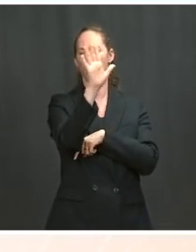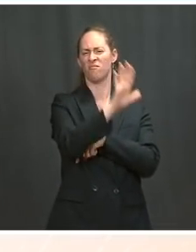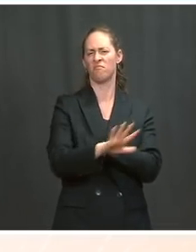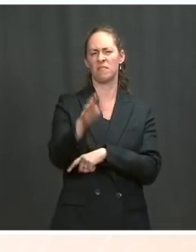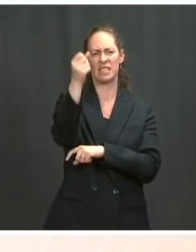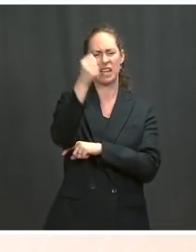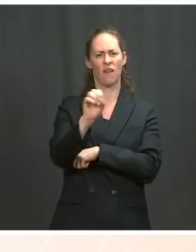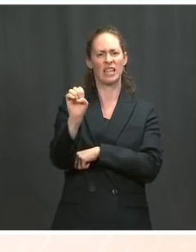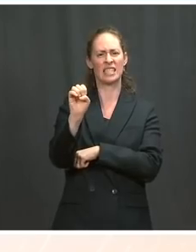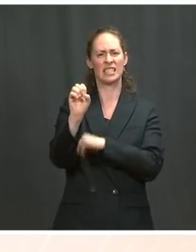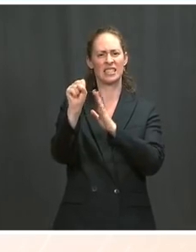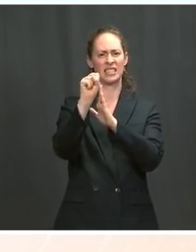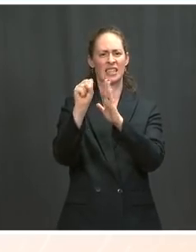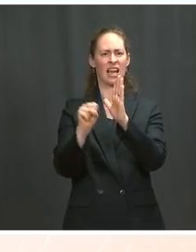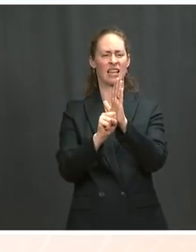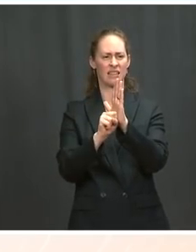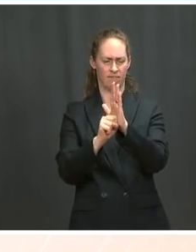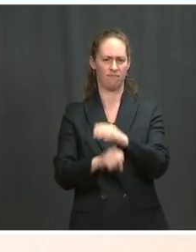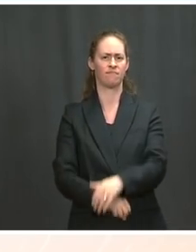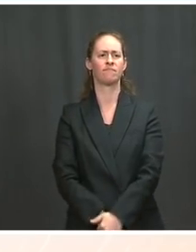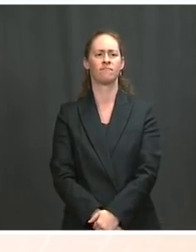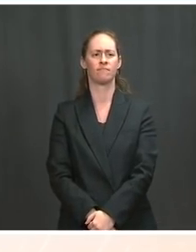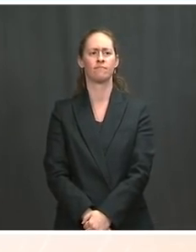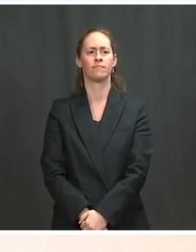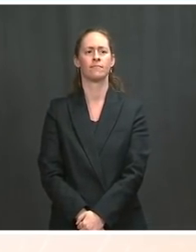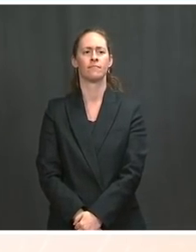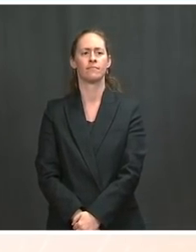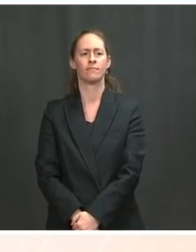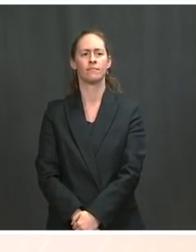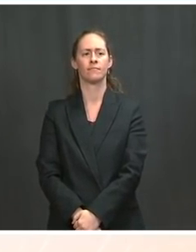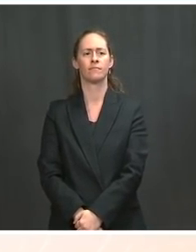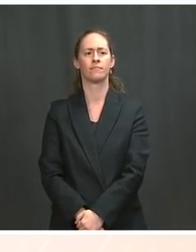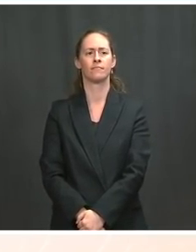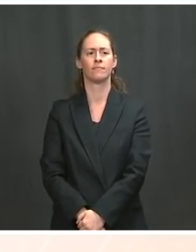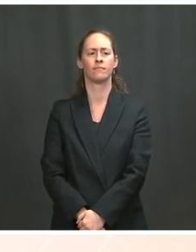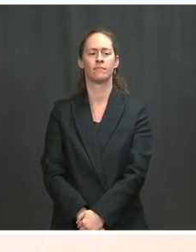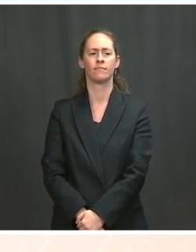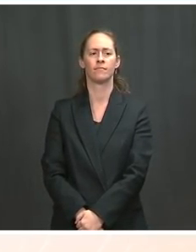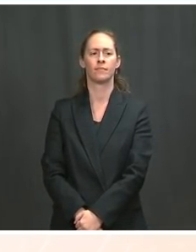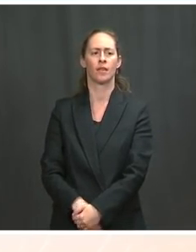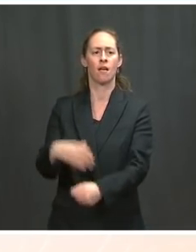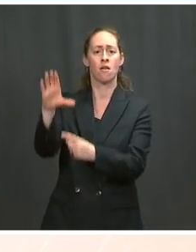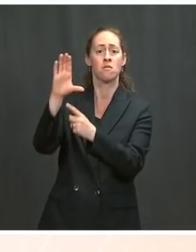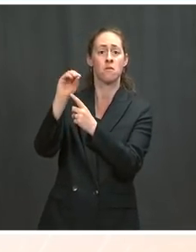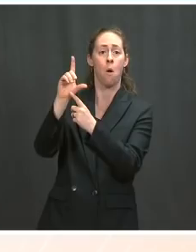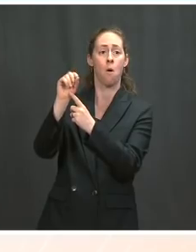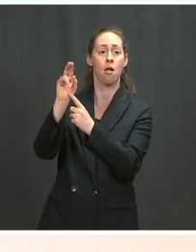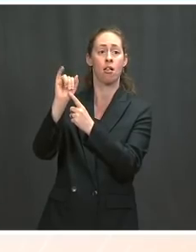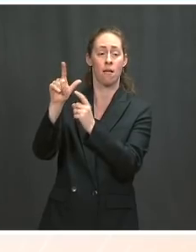had commenced in a majority of the markets they serve and that they expect the pipeline to have full operational restoration